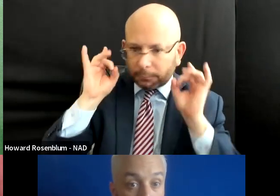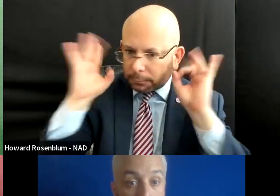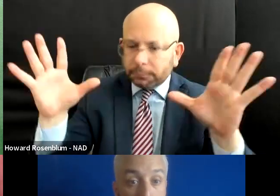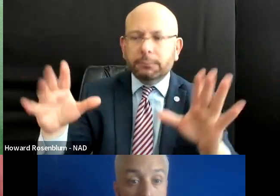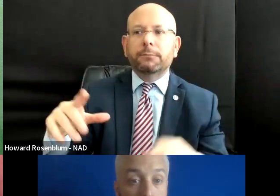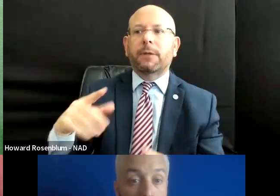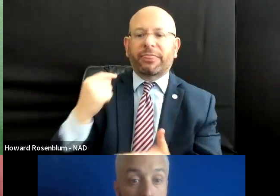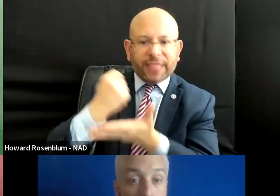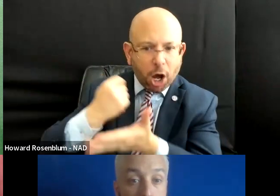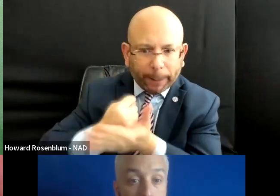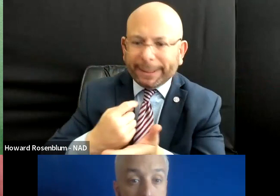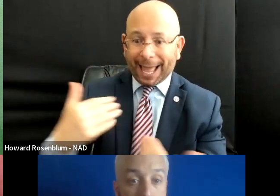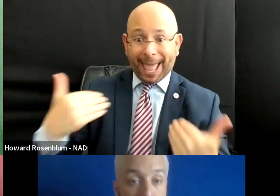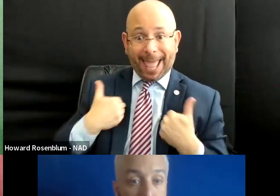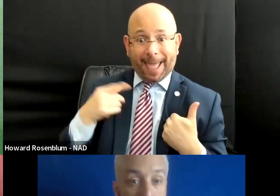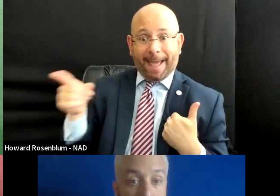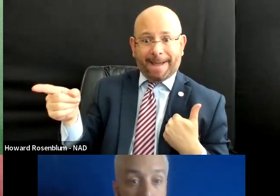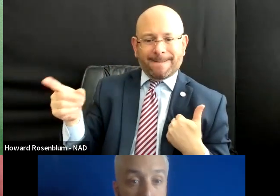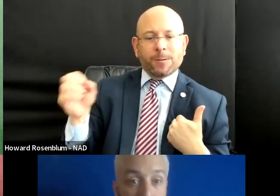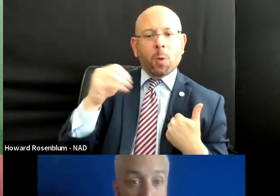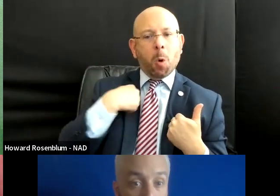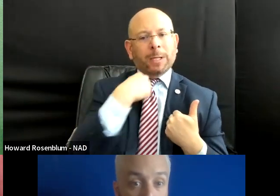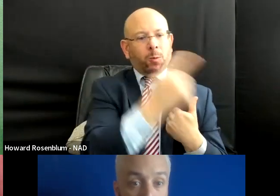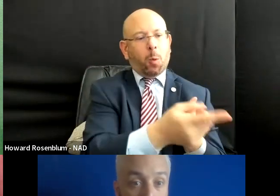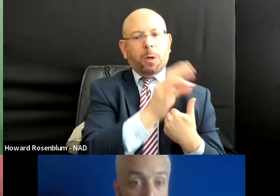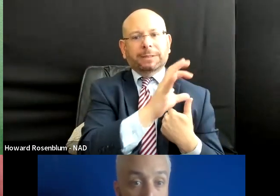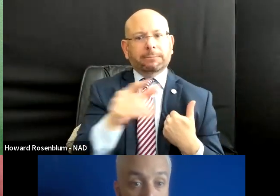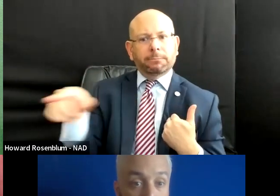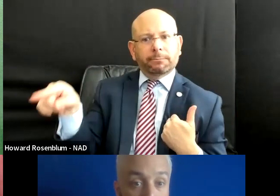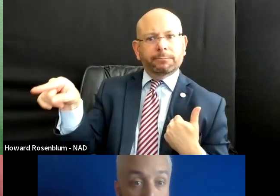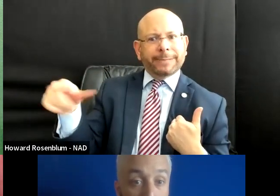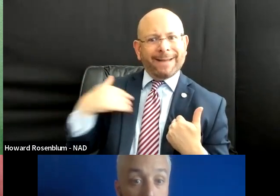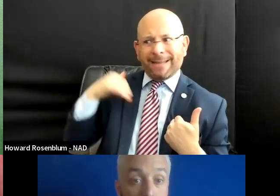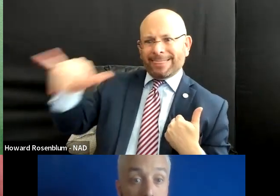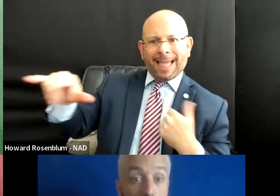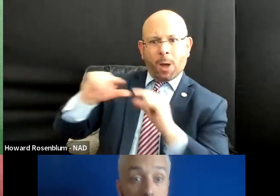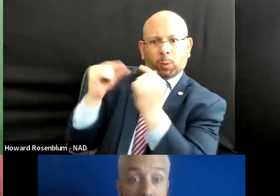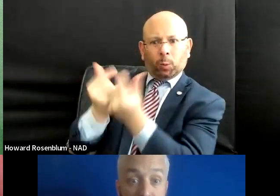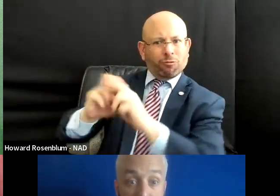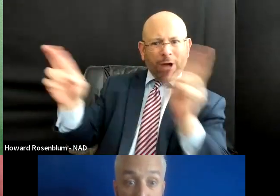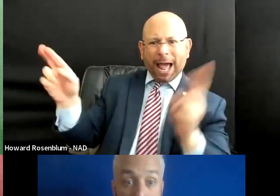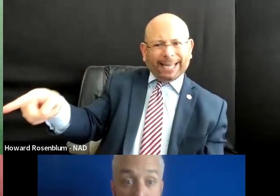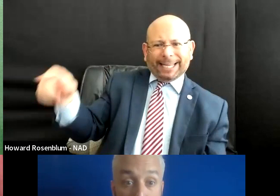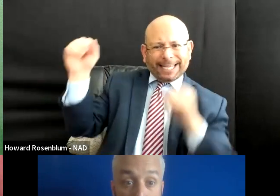CSD has that at the ready but there's bun group that provides ASL resources for emergency